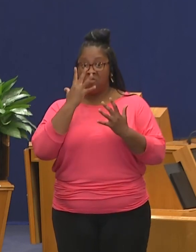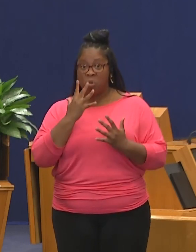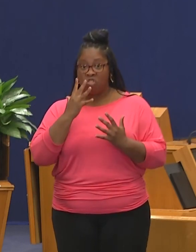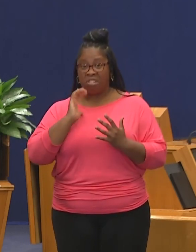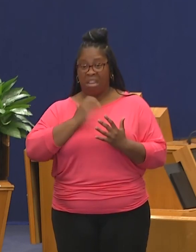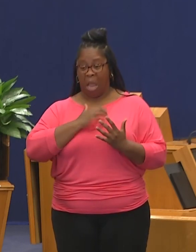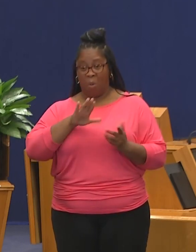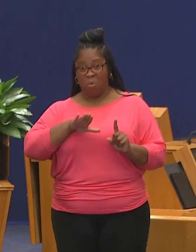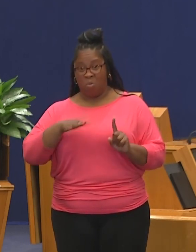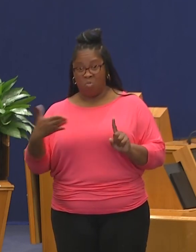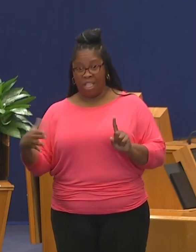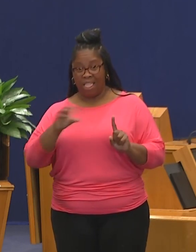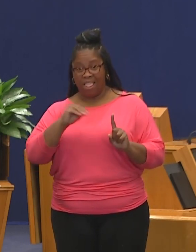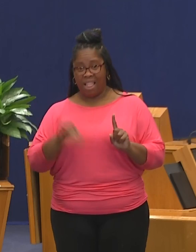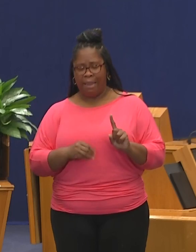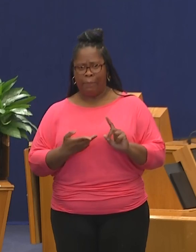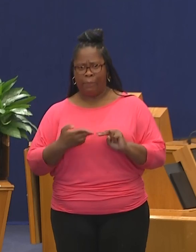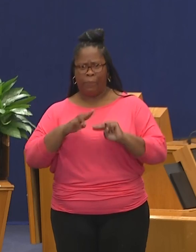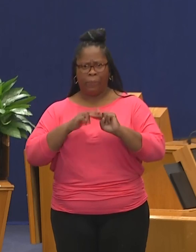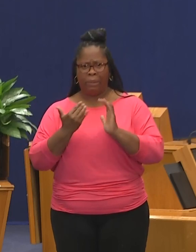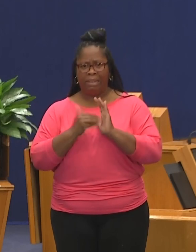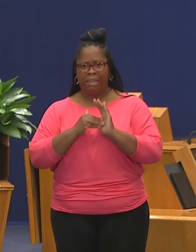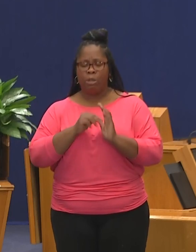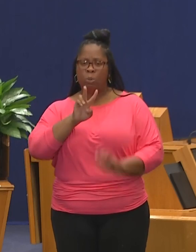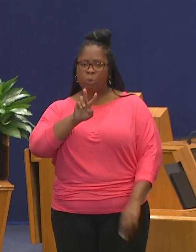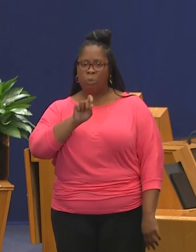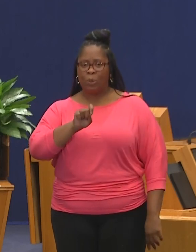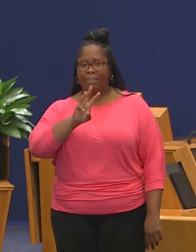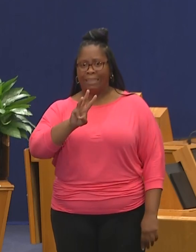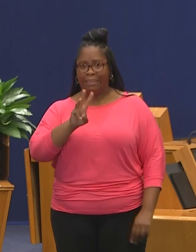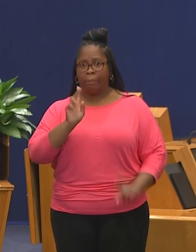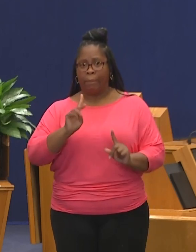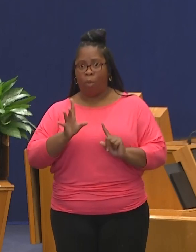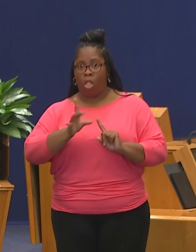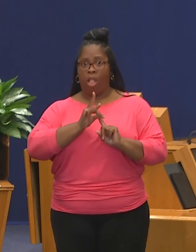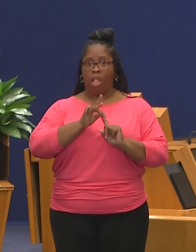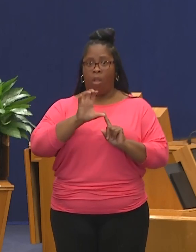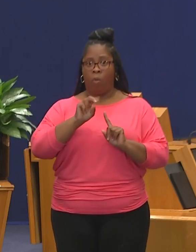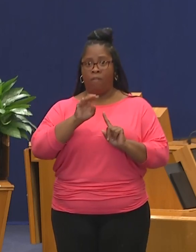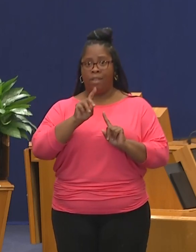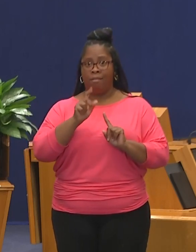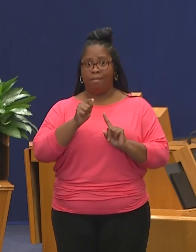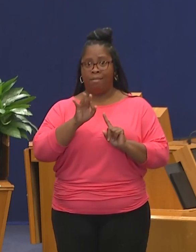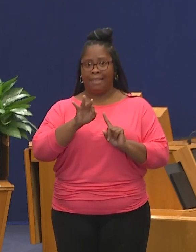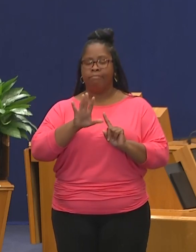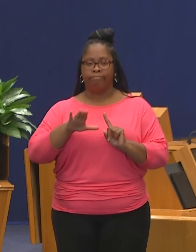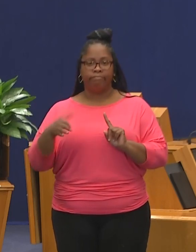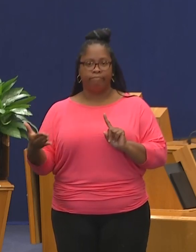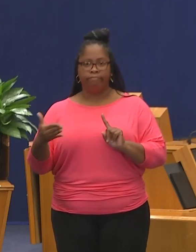AND UNFORTUNATELY, OUR MORTALITY RATE HAS RISEN AGAIN TO